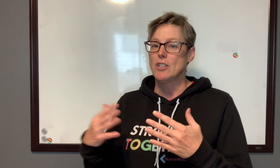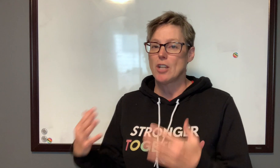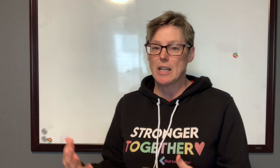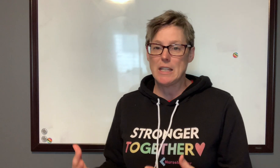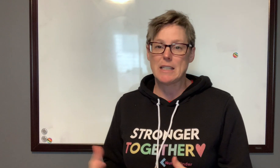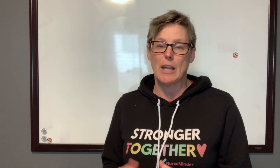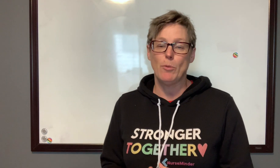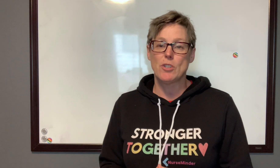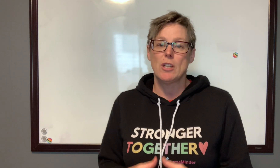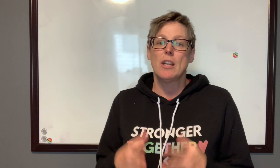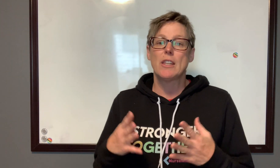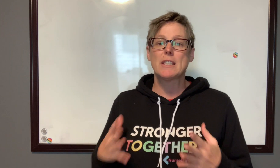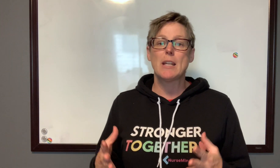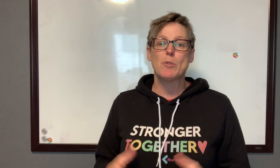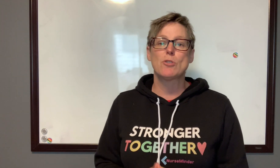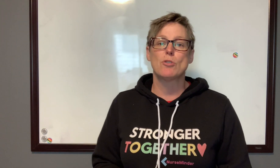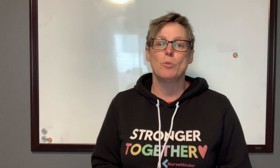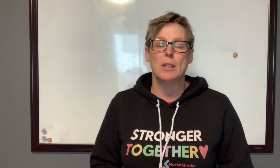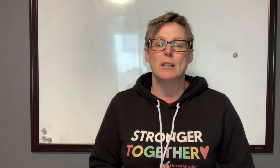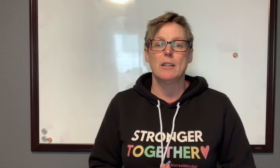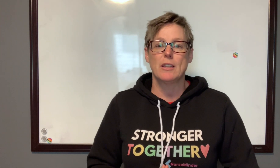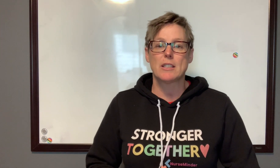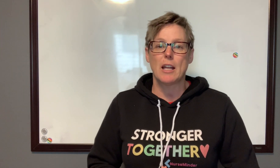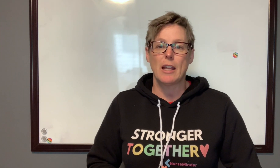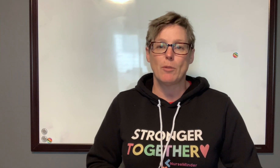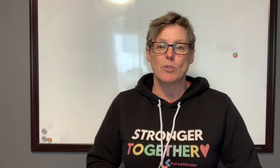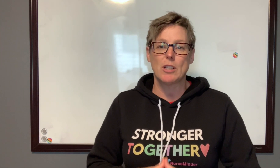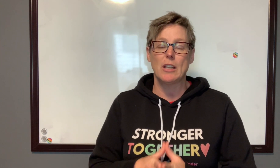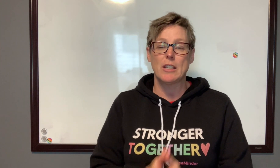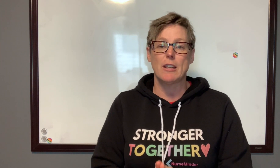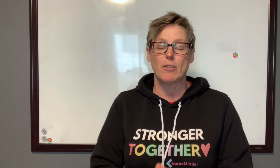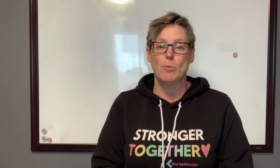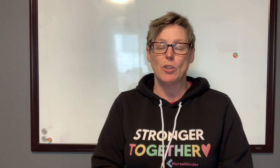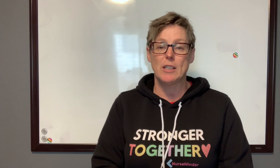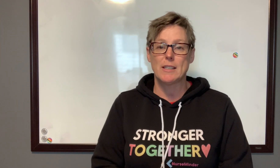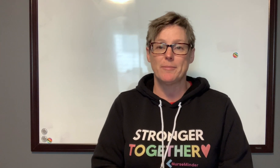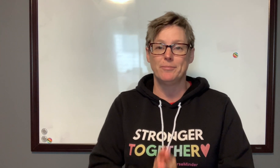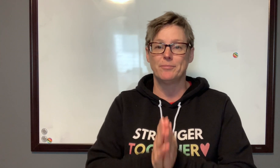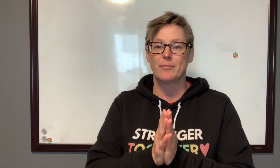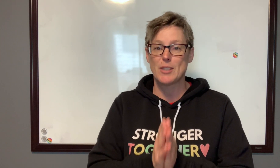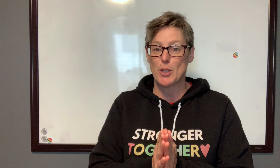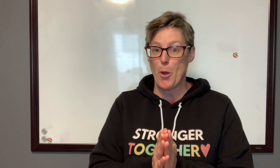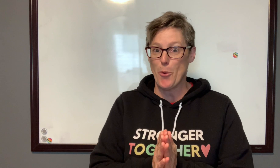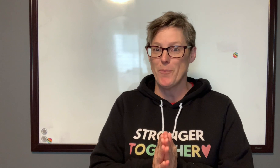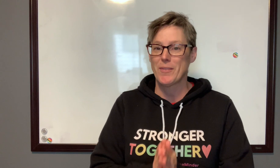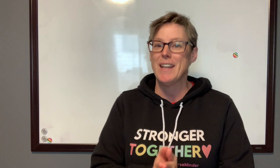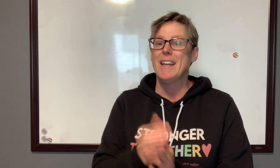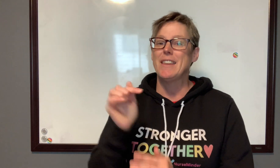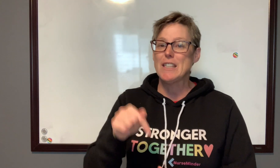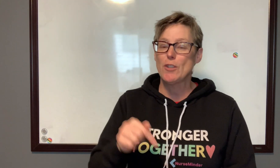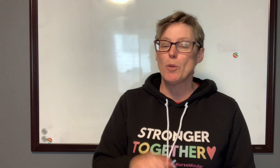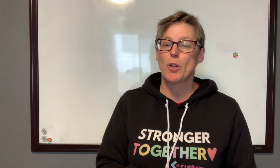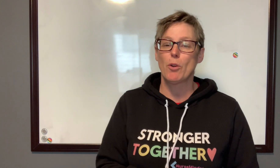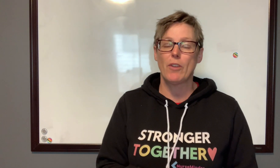chinese language the same is true in the sign language and in the deaf communities